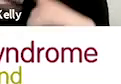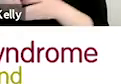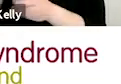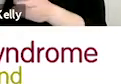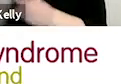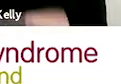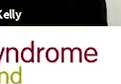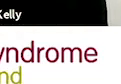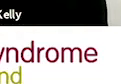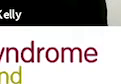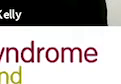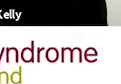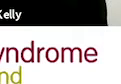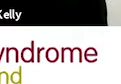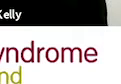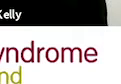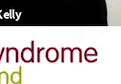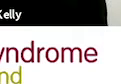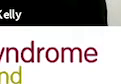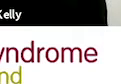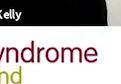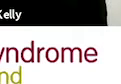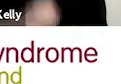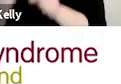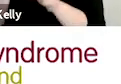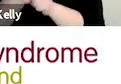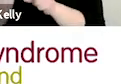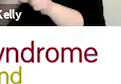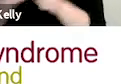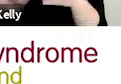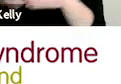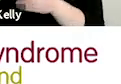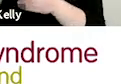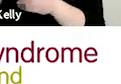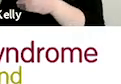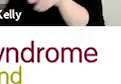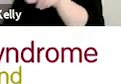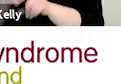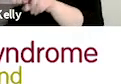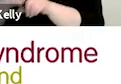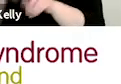So it's creating an inclusive learning episode at the beginning to create equal access without